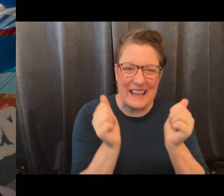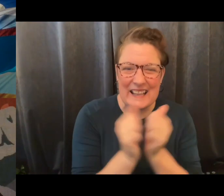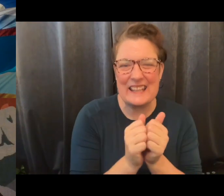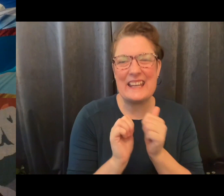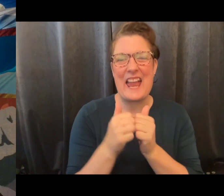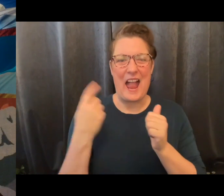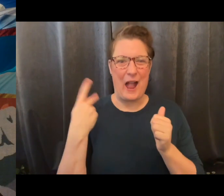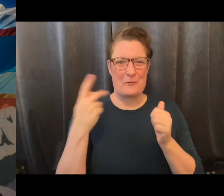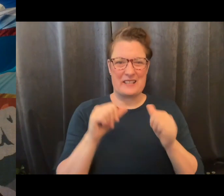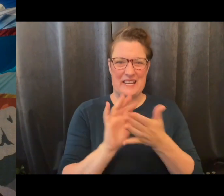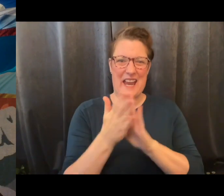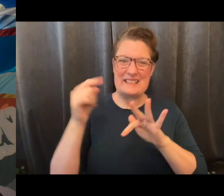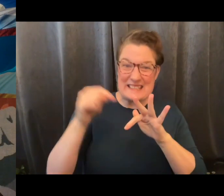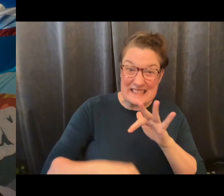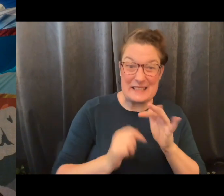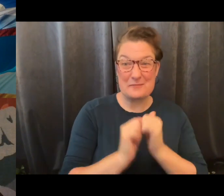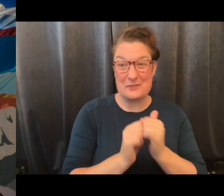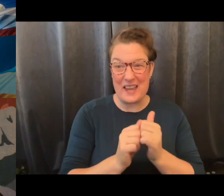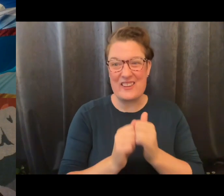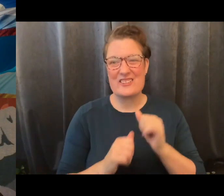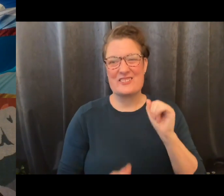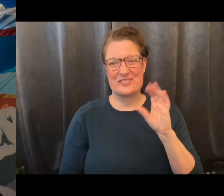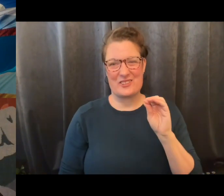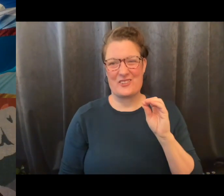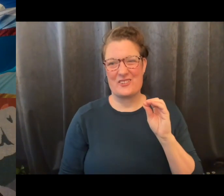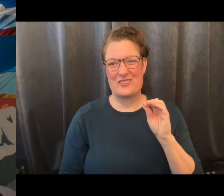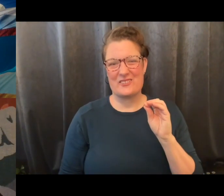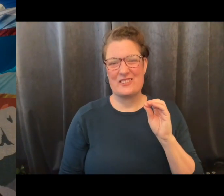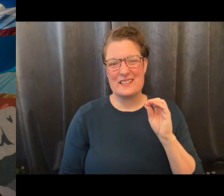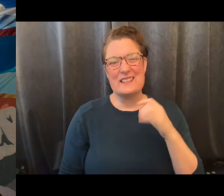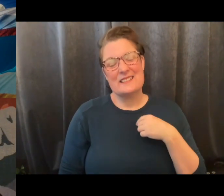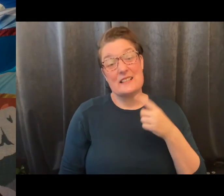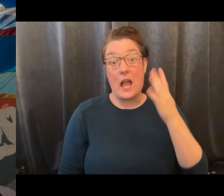And so I'm just, I know the podcast is ending, but the friendship